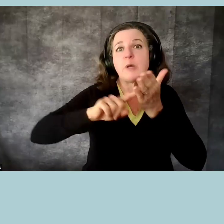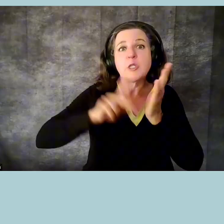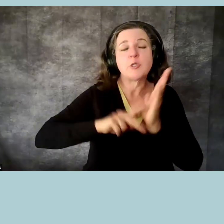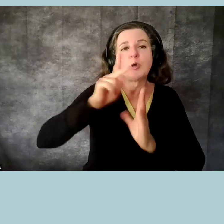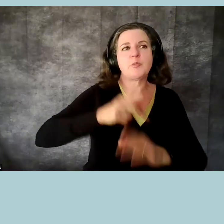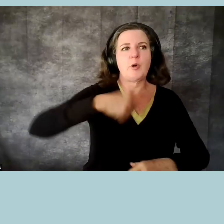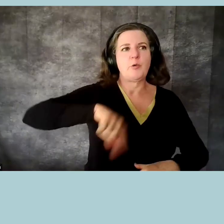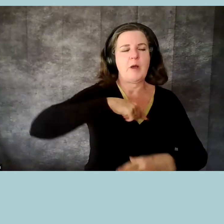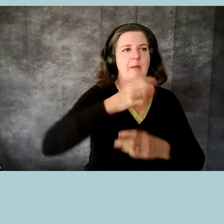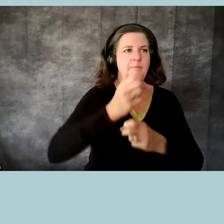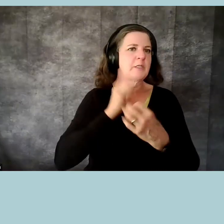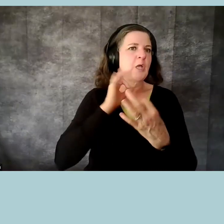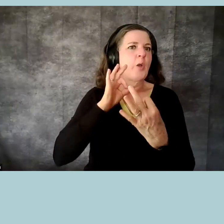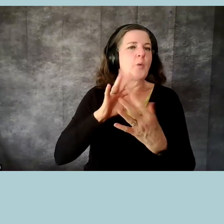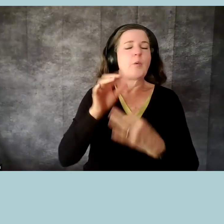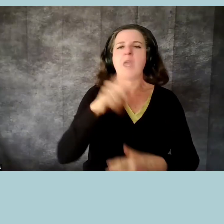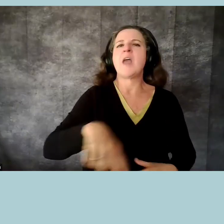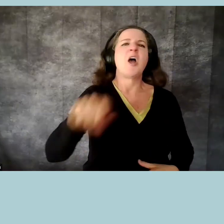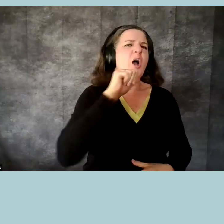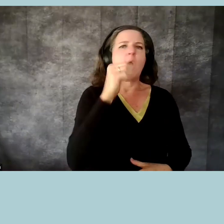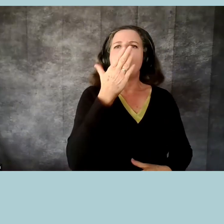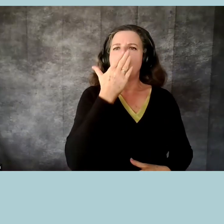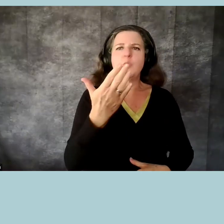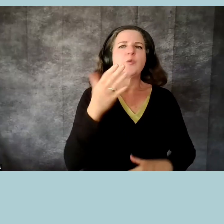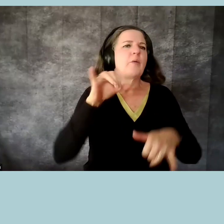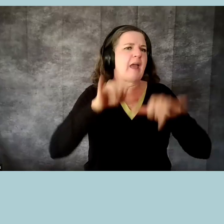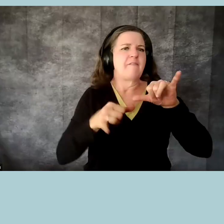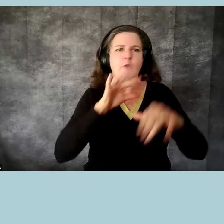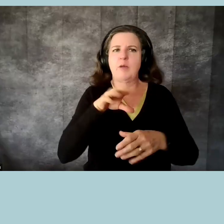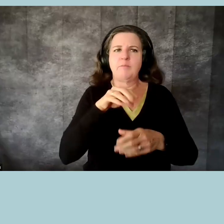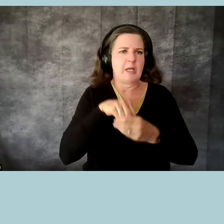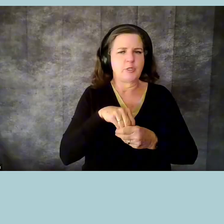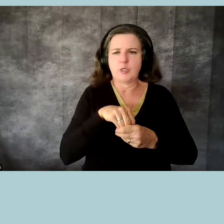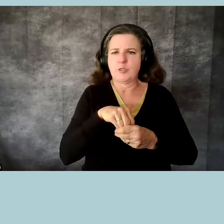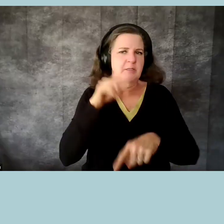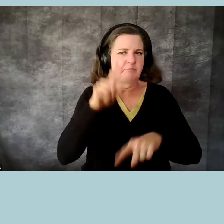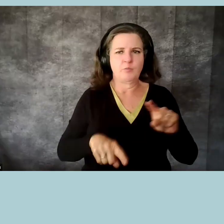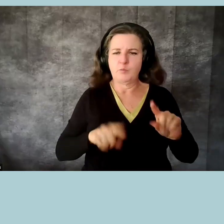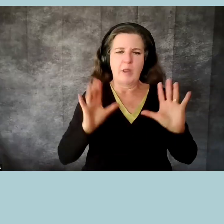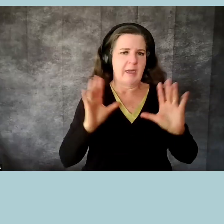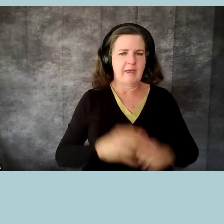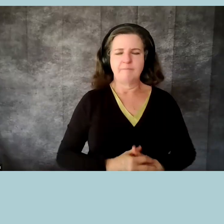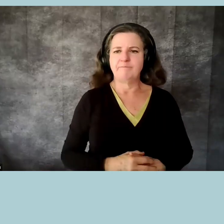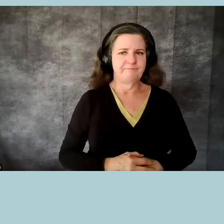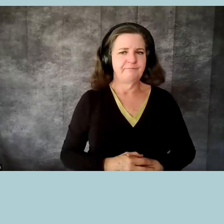well, you don't have good measures to measure this, so we can't include that. So that's a priority. Obviously,